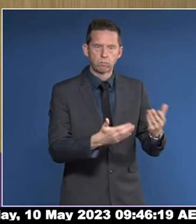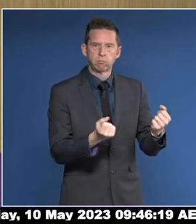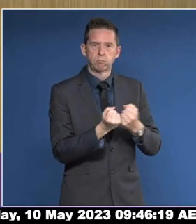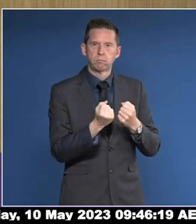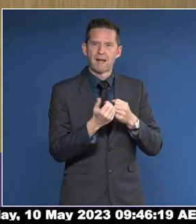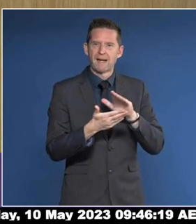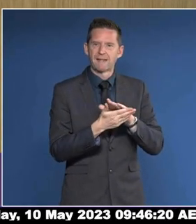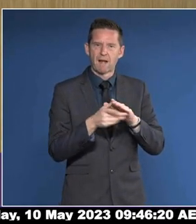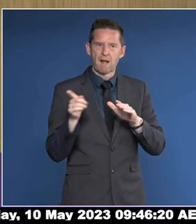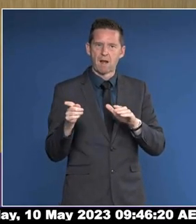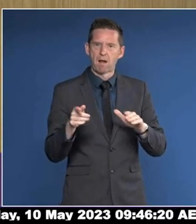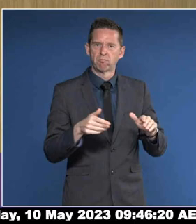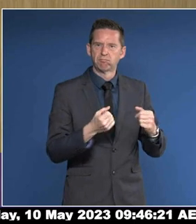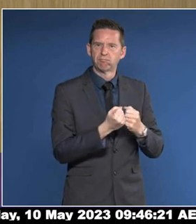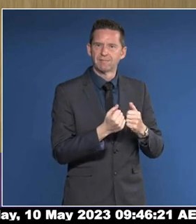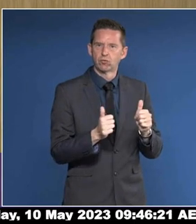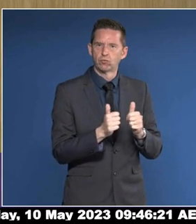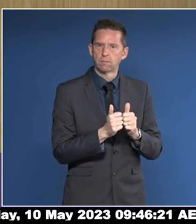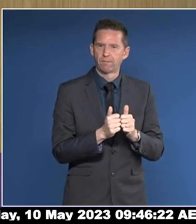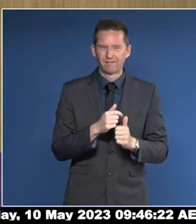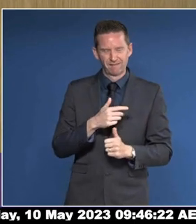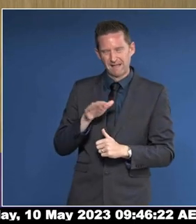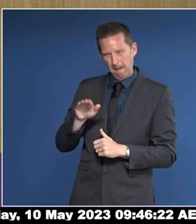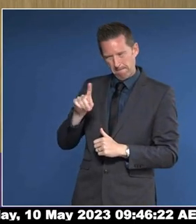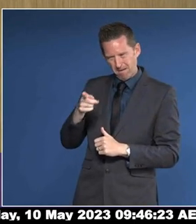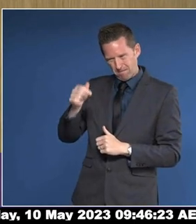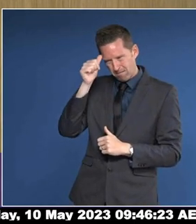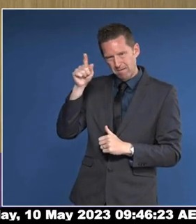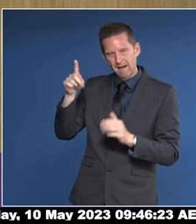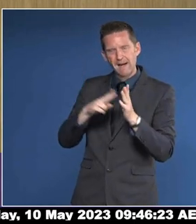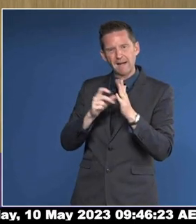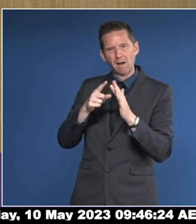But it's not part of the NDIS's functions to address a circumstance like